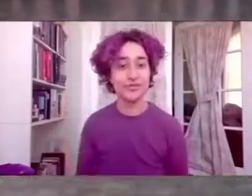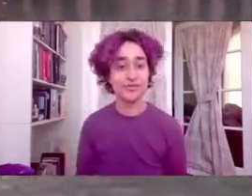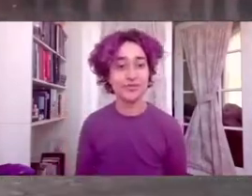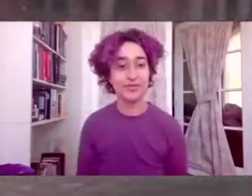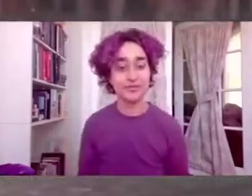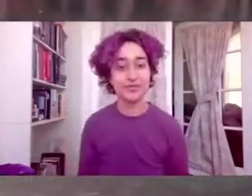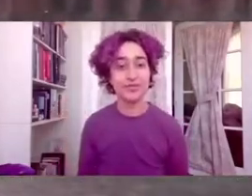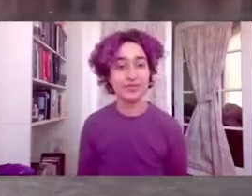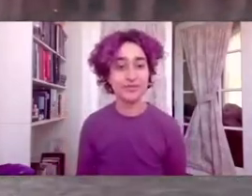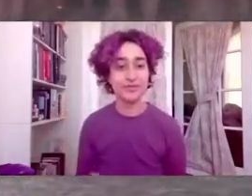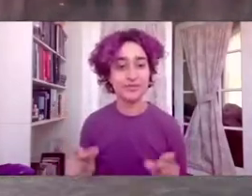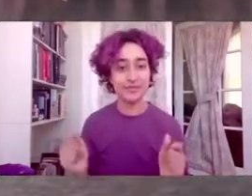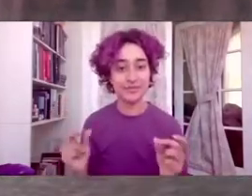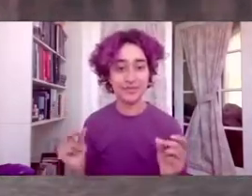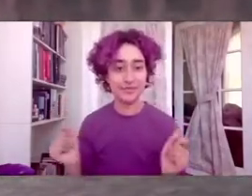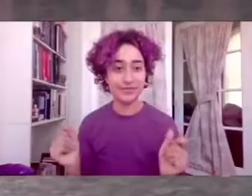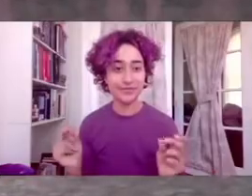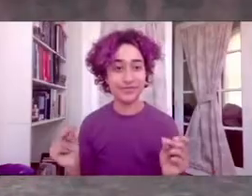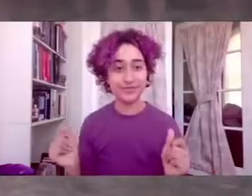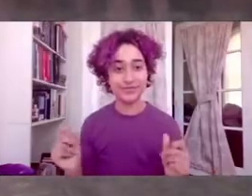(drums playing)